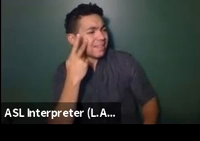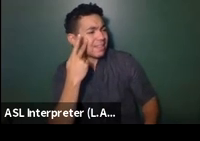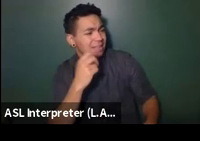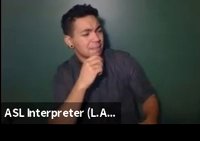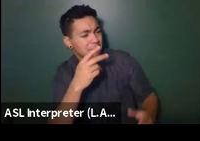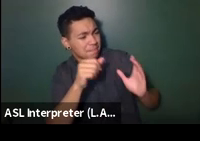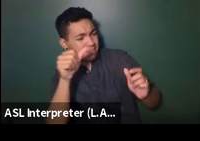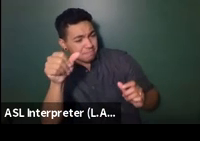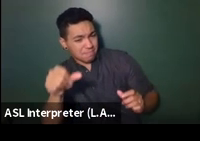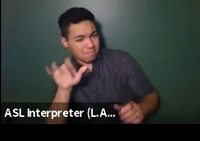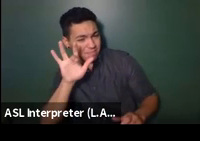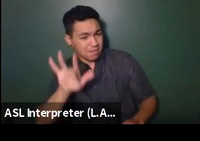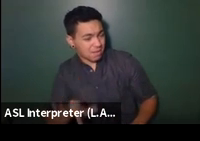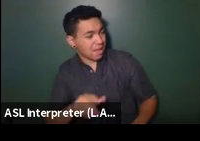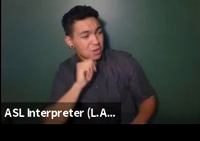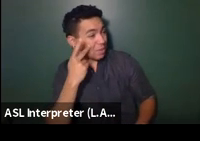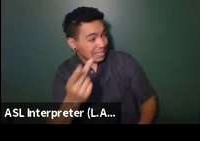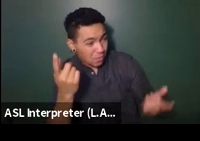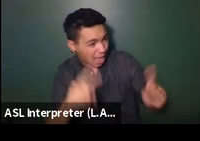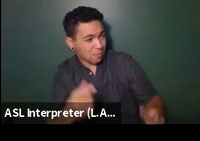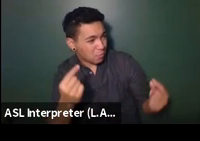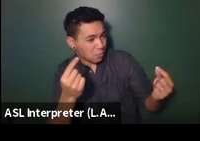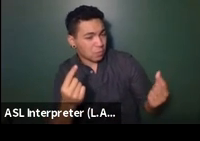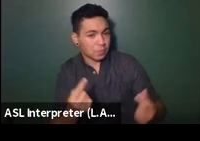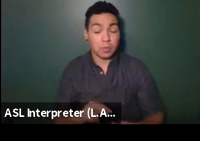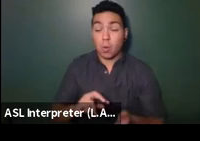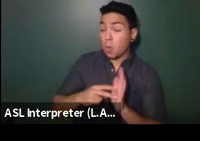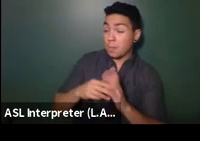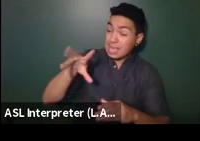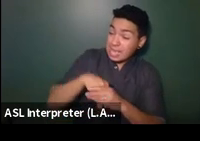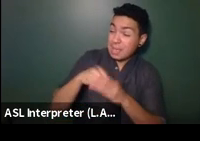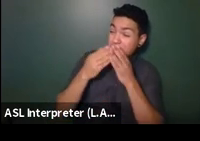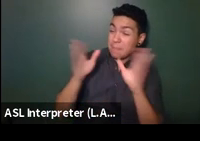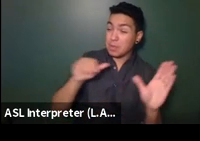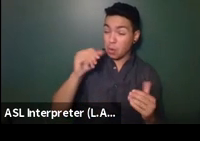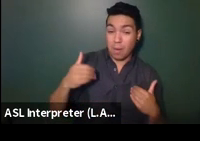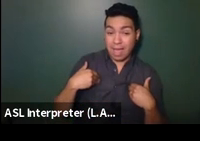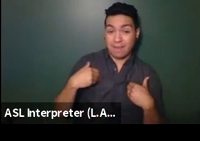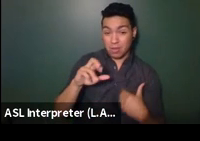ESD 189 - Amy Colburn: Um, so like if they're in public. They don't have this little button here. Kristina Wambold: That's what I'm seeing.